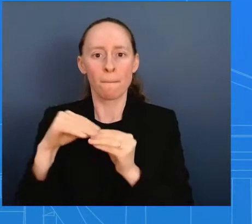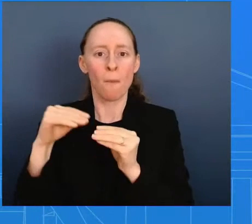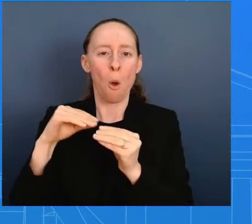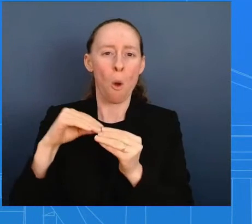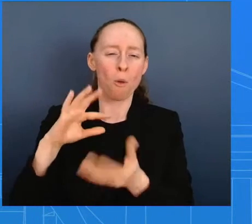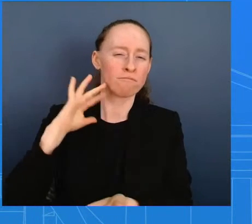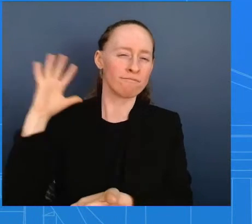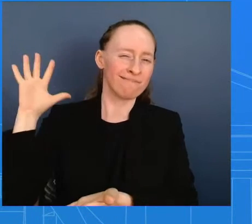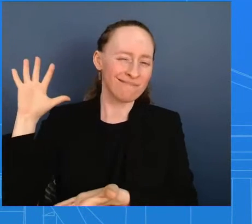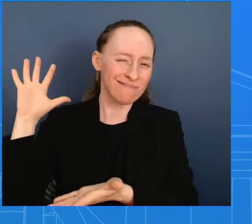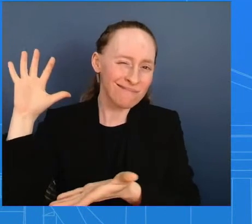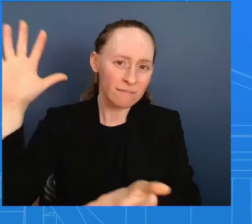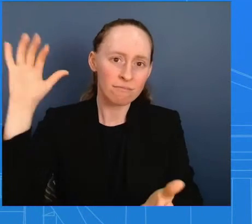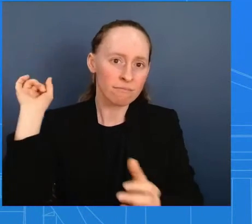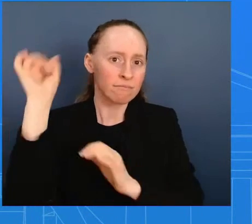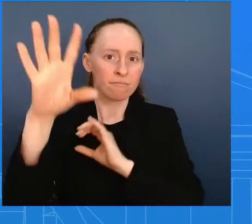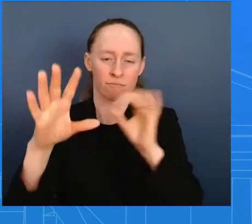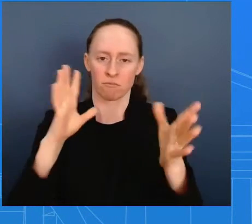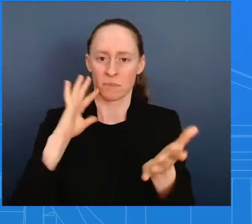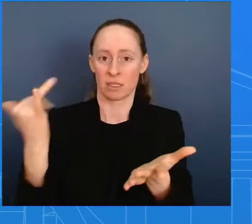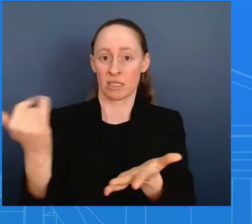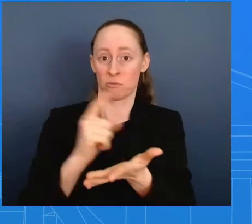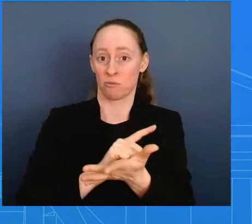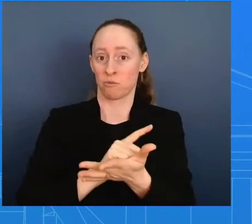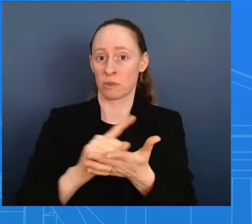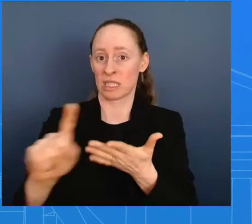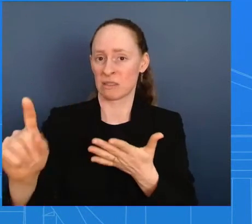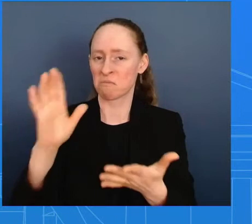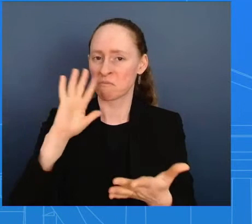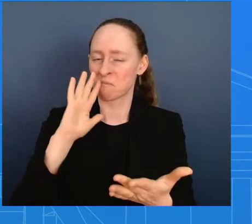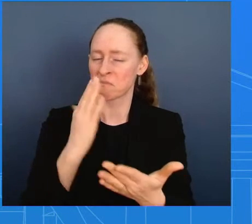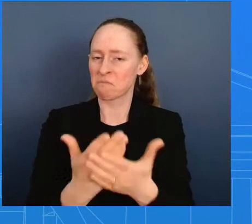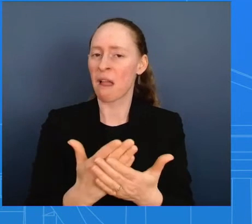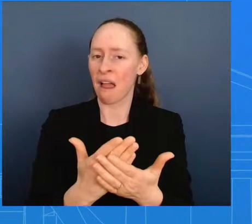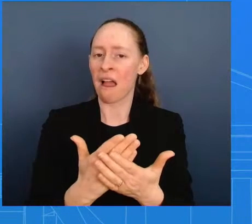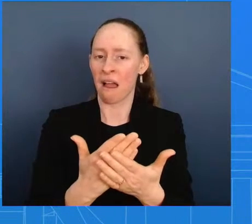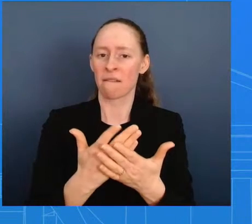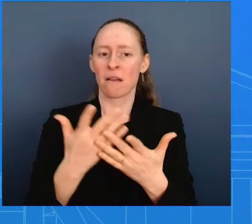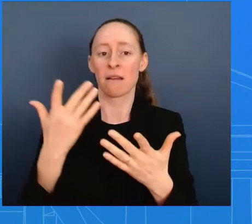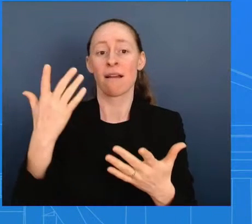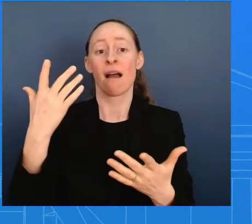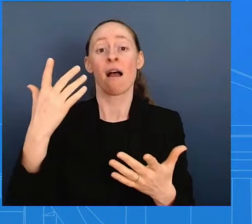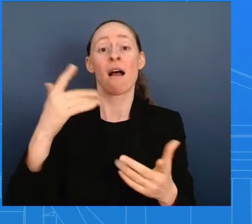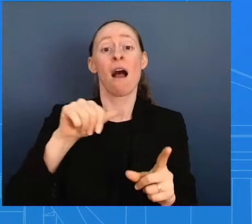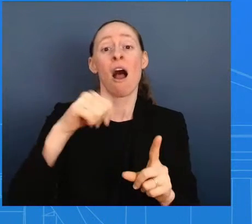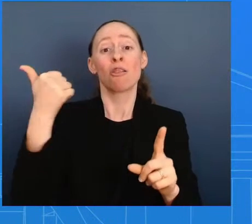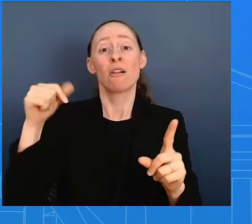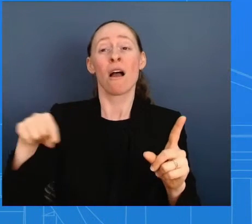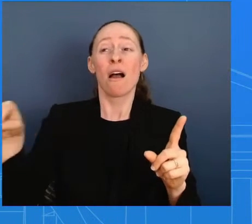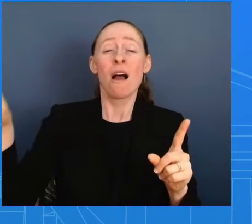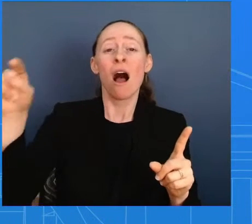in terms of our ability to ship it, organize it, and get it in. So, I don't want to suggest that all billion dollars'